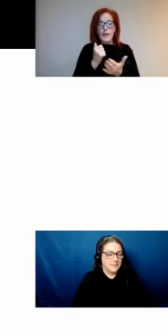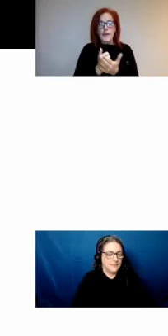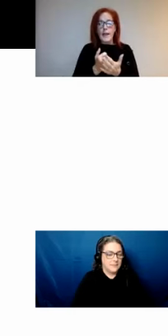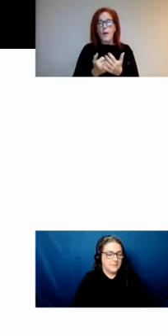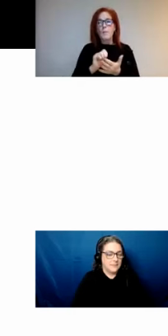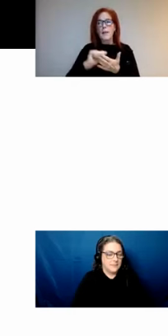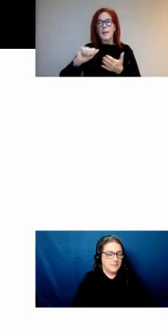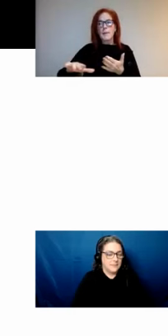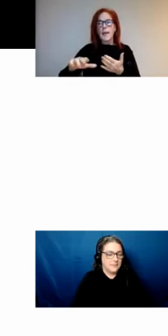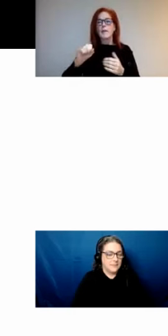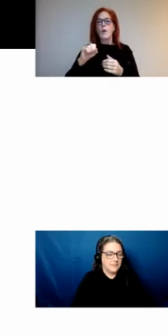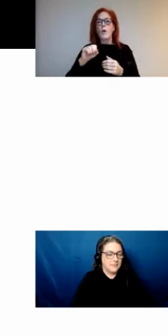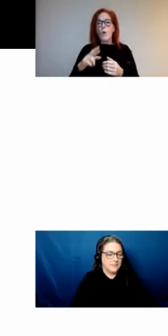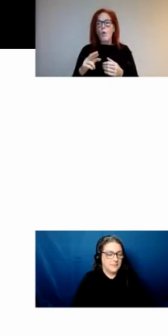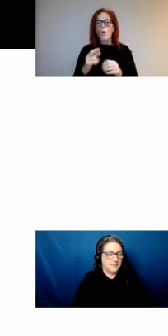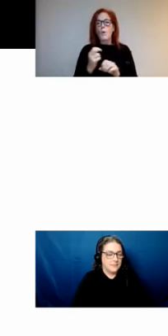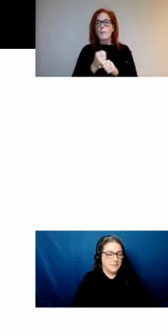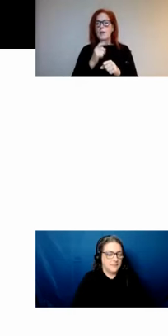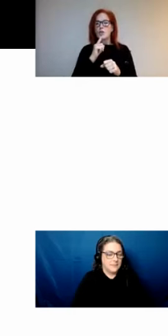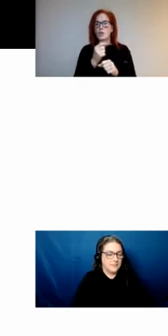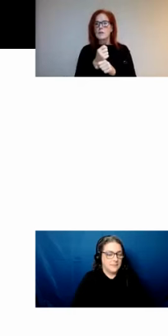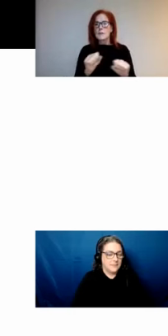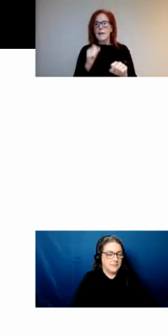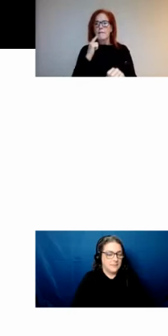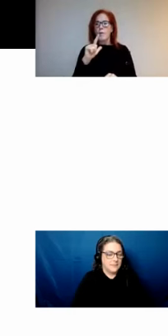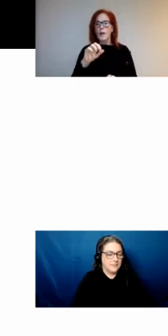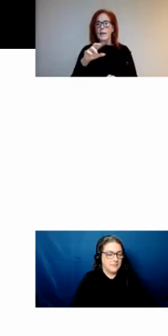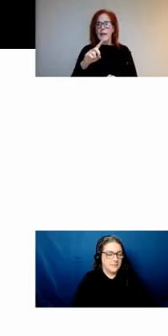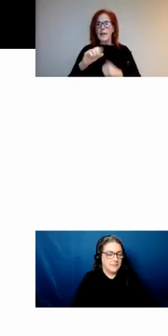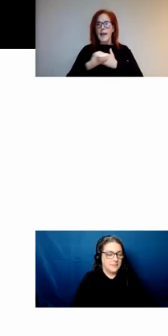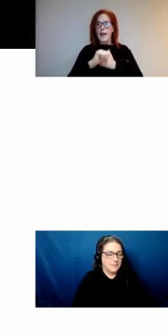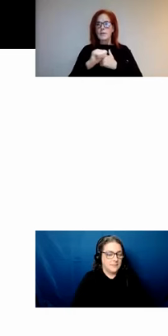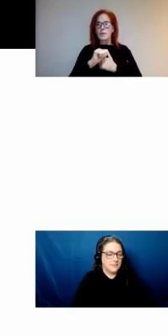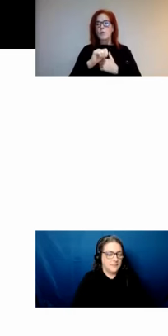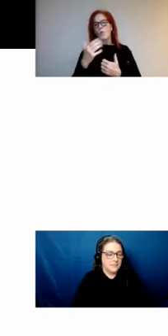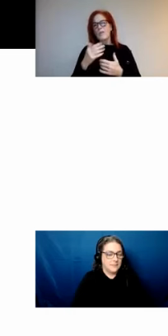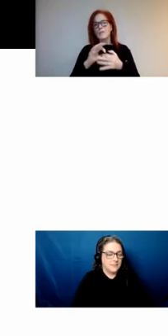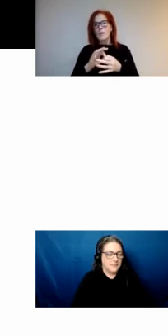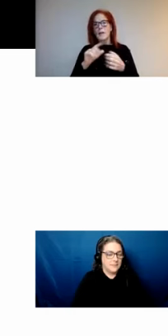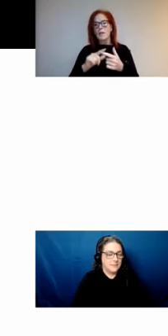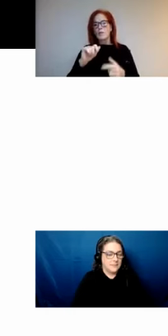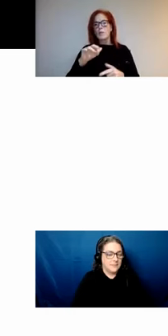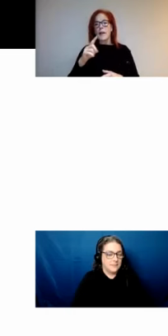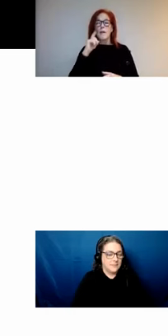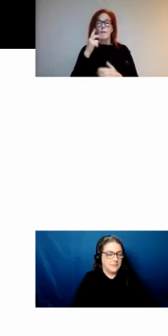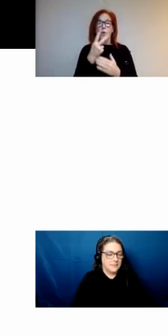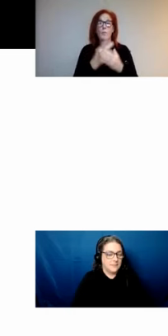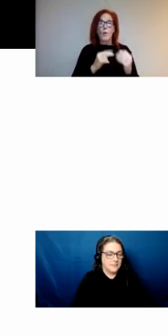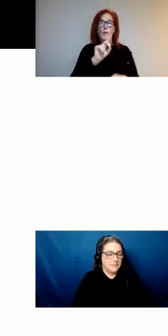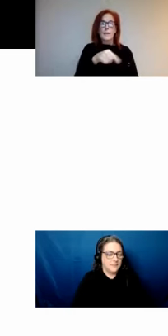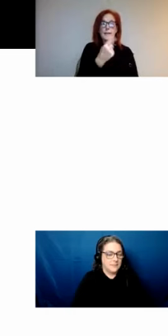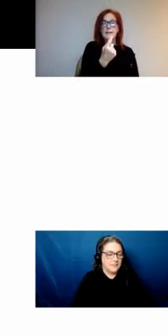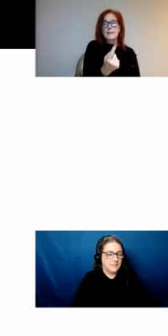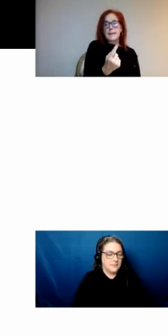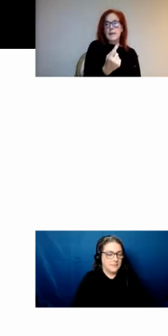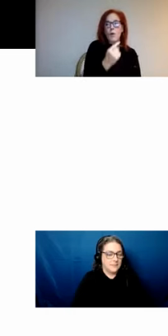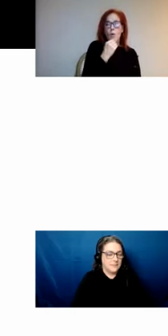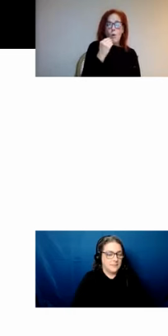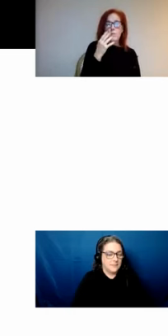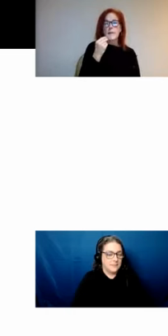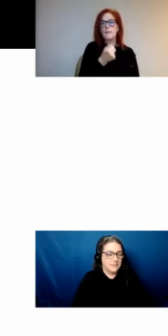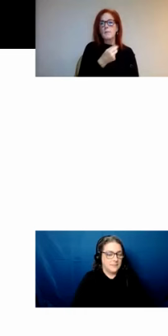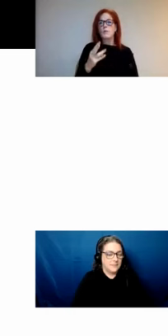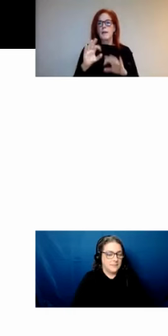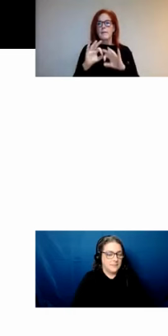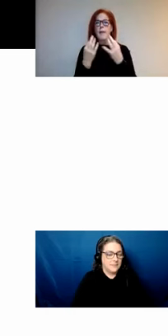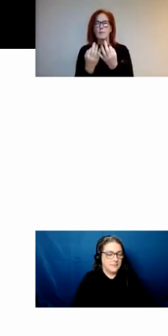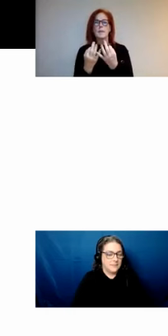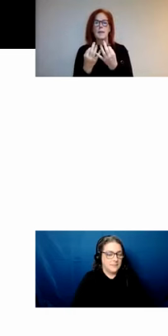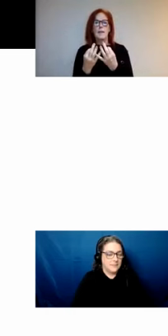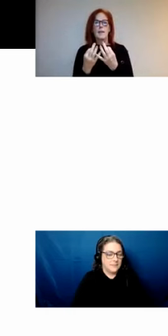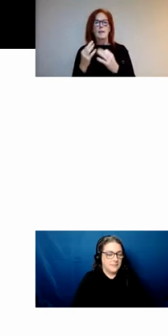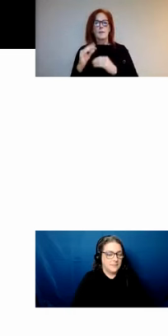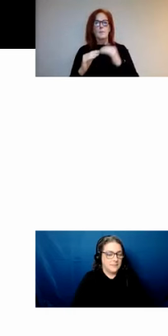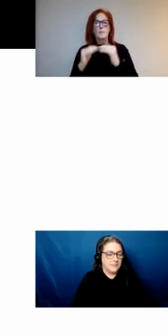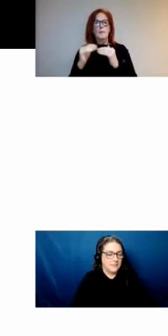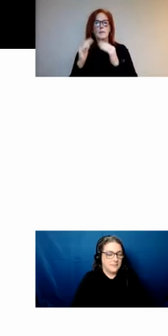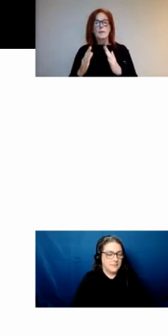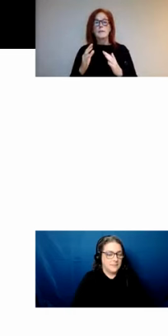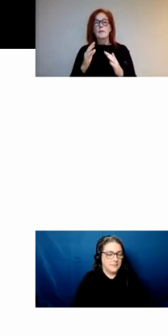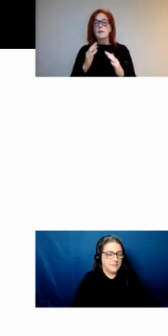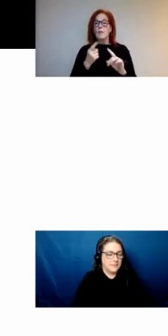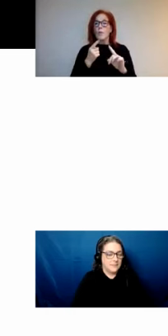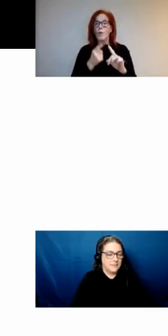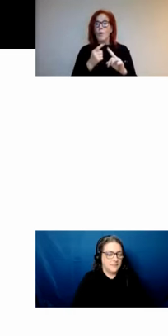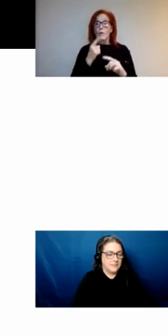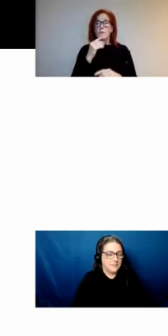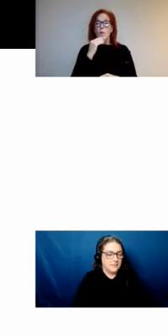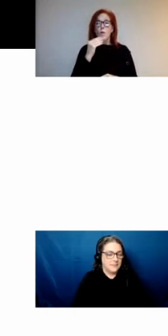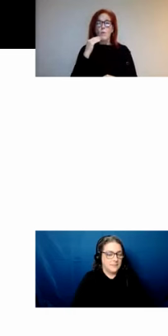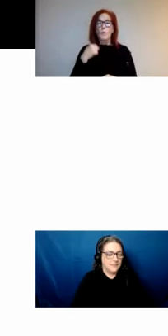Anybody that lives within the Omaha City limits that is a homeowner is eligible for this program. The goal for this one is 33 units for this program the repairs that can be done are actually pretty specific, so they can be done for heating systems like furnaces so if the furnaces are not working or are broken completely, those can be fixed or replaced. Same with water heaters as well. And a little bit --